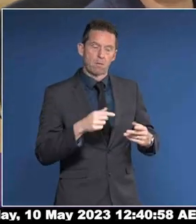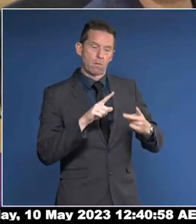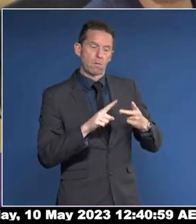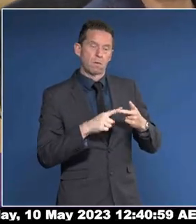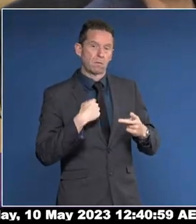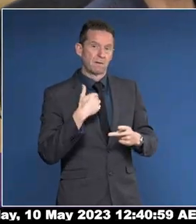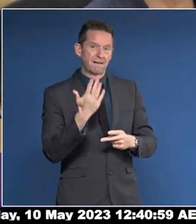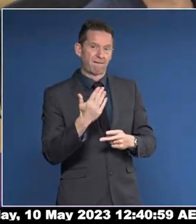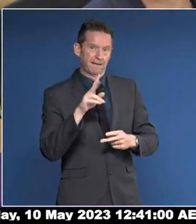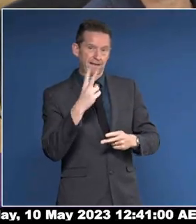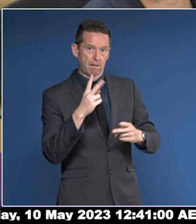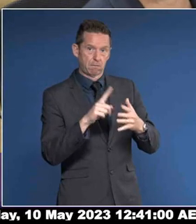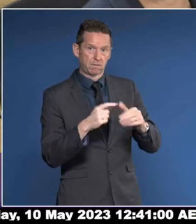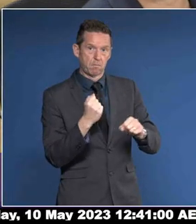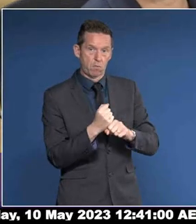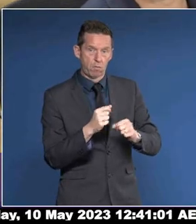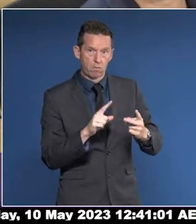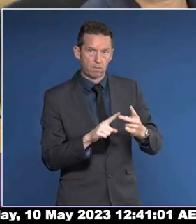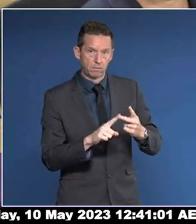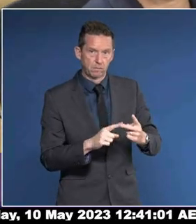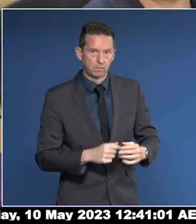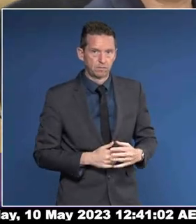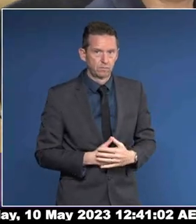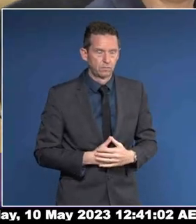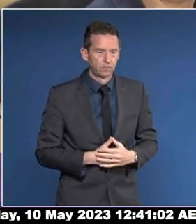So, again, it's over the page